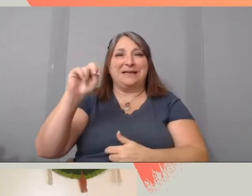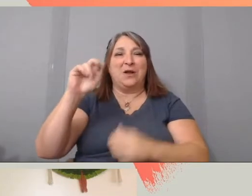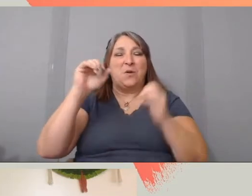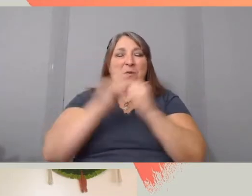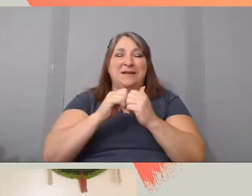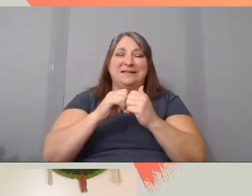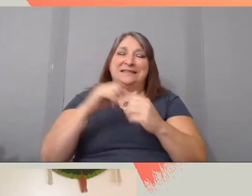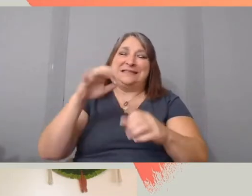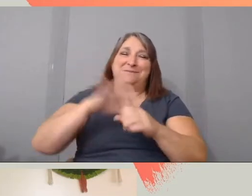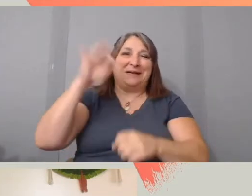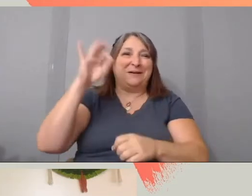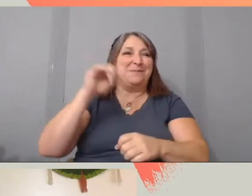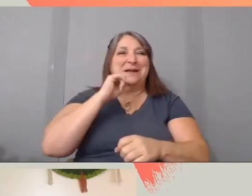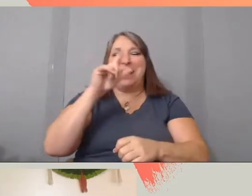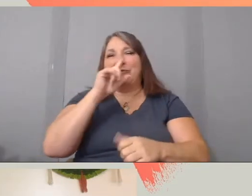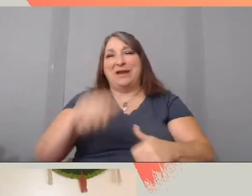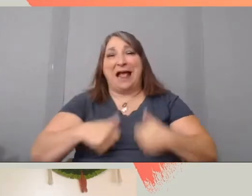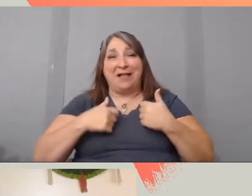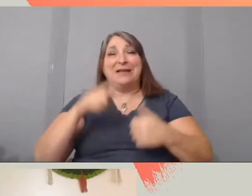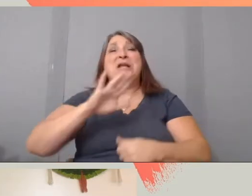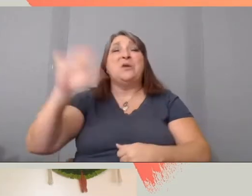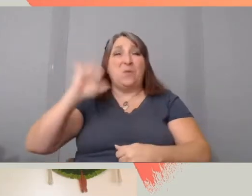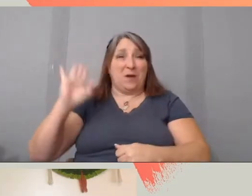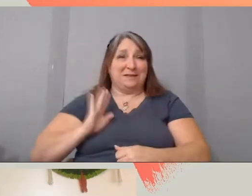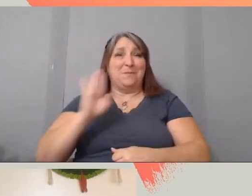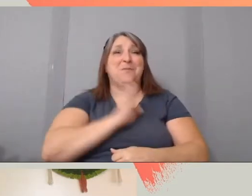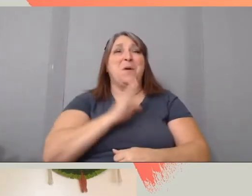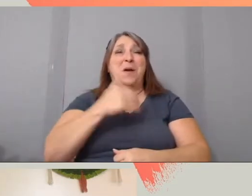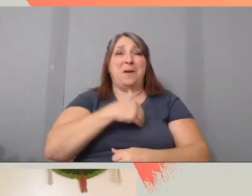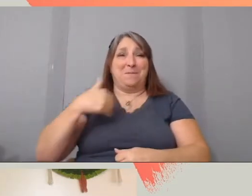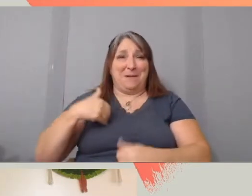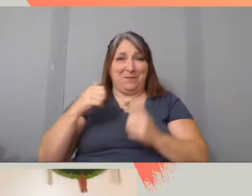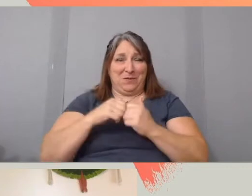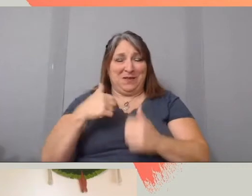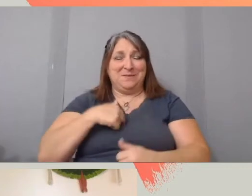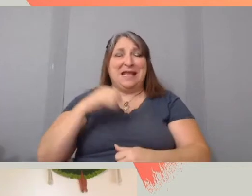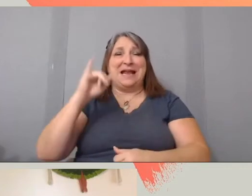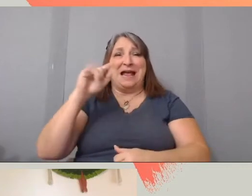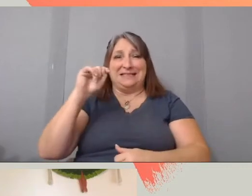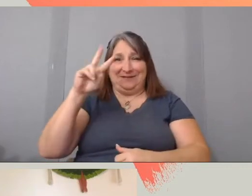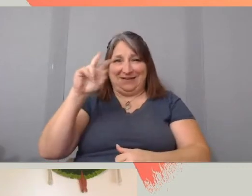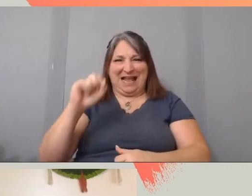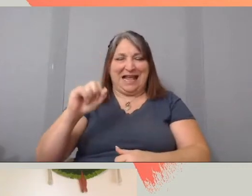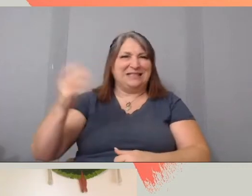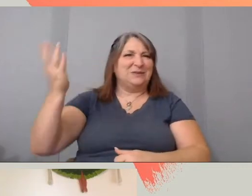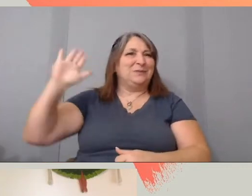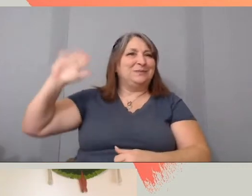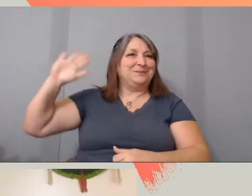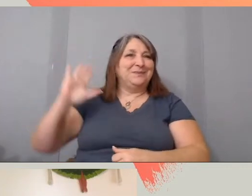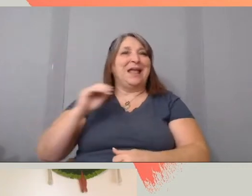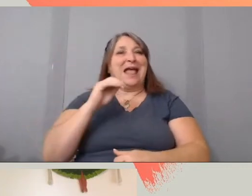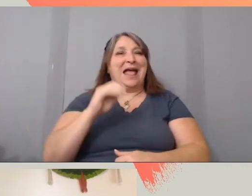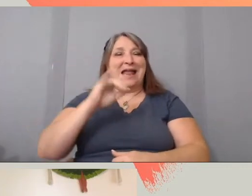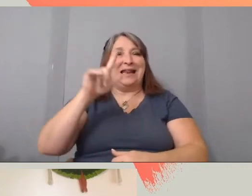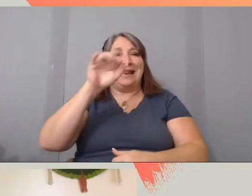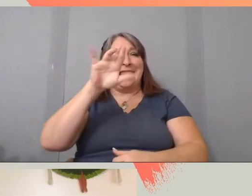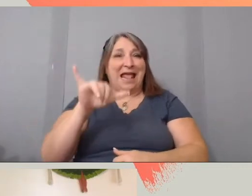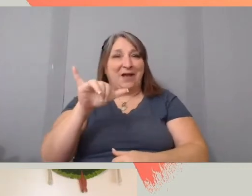Larry was a board member with me at ITVS sometime ago, and he is a PBS board member